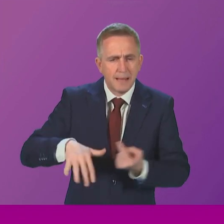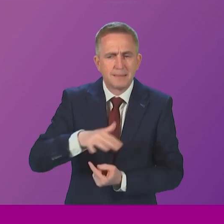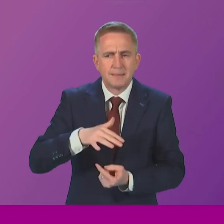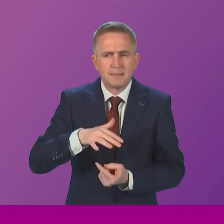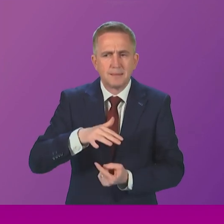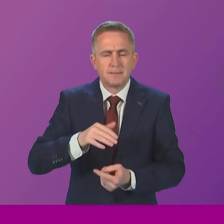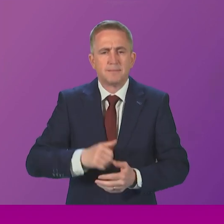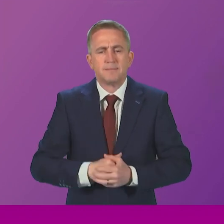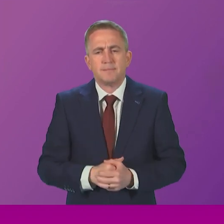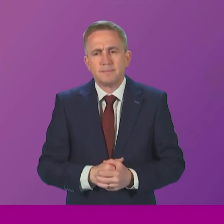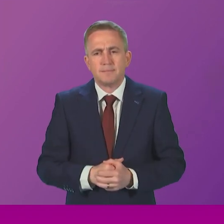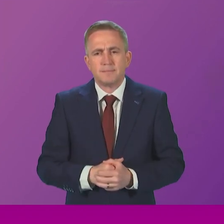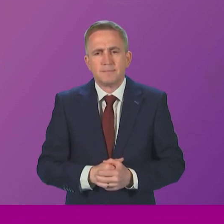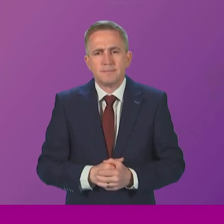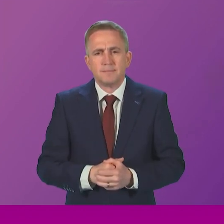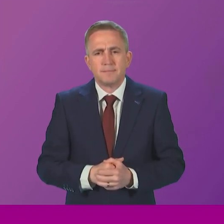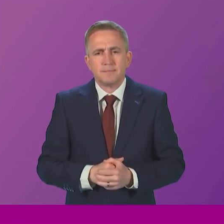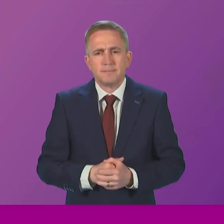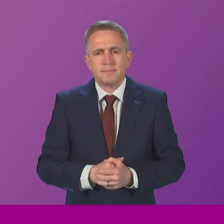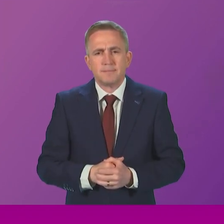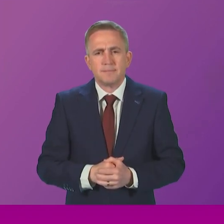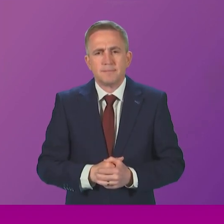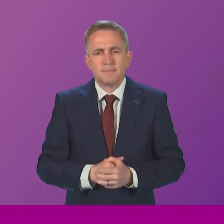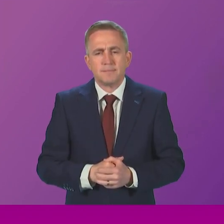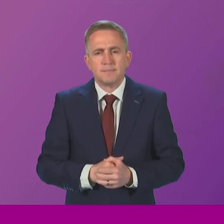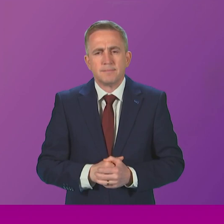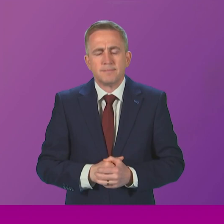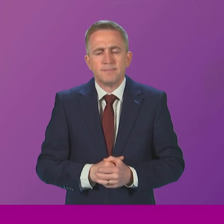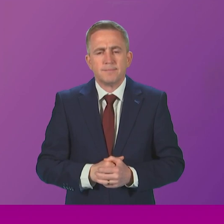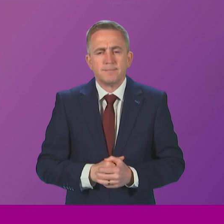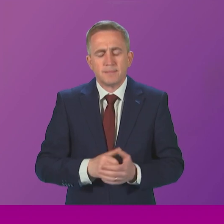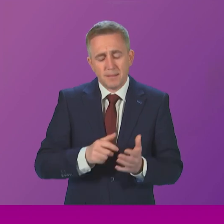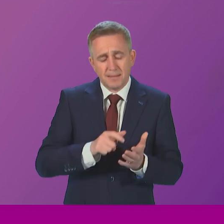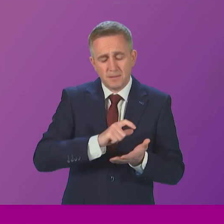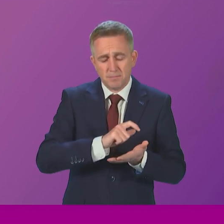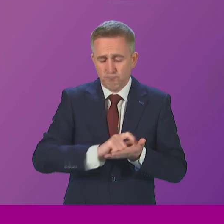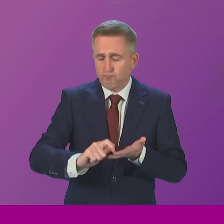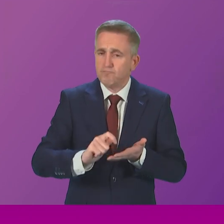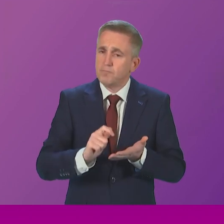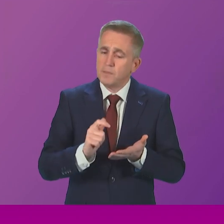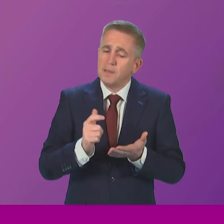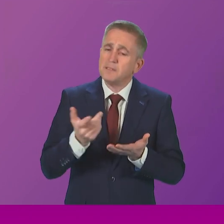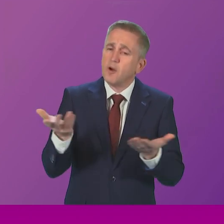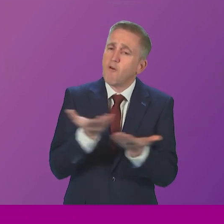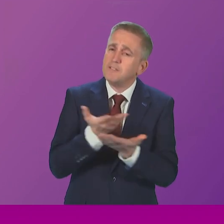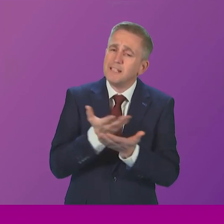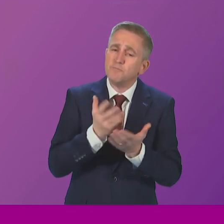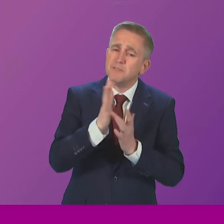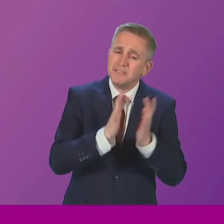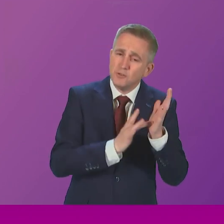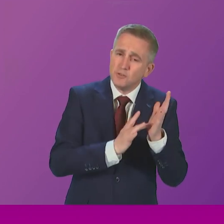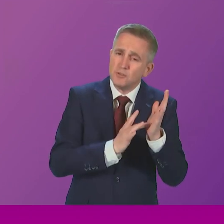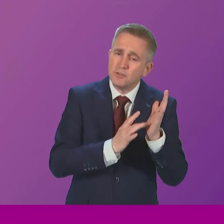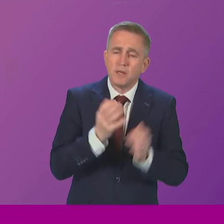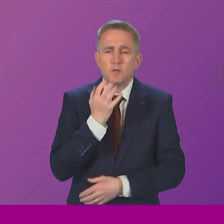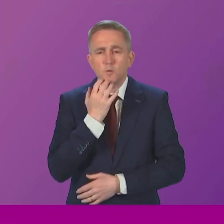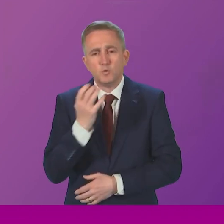The short passage that I read is an interaction between Jesus and a Jewish religious leader,